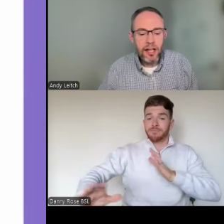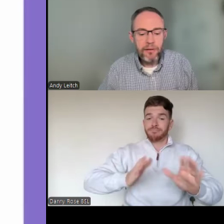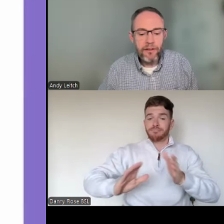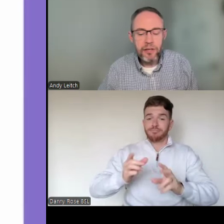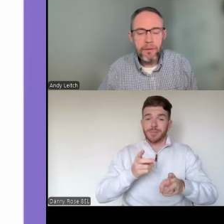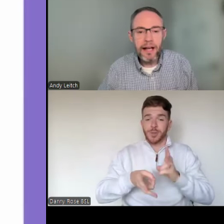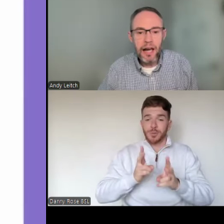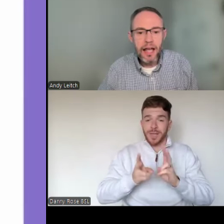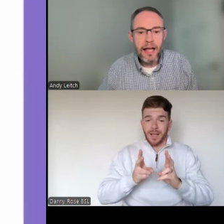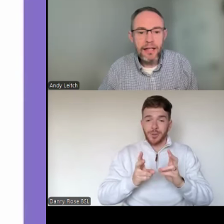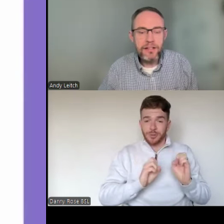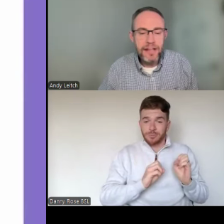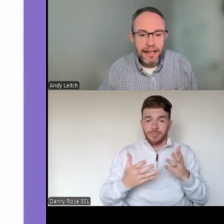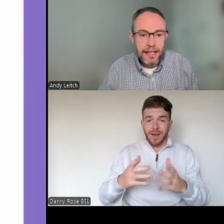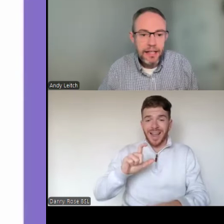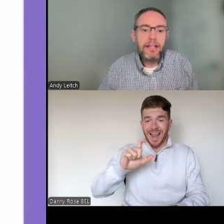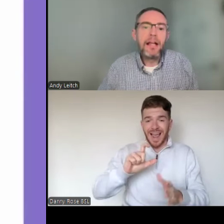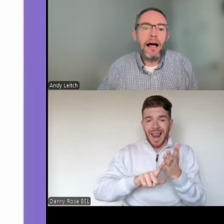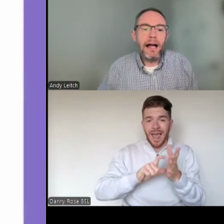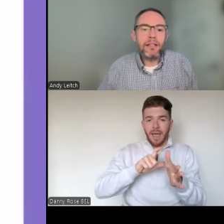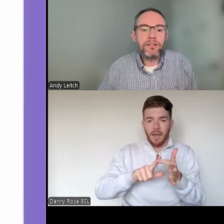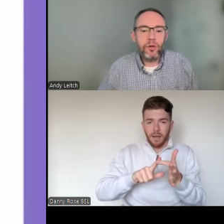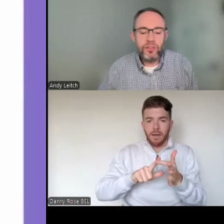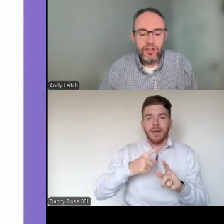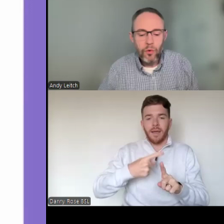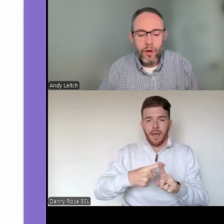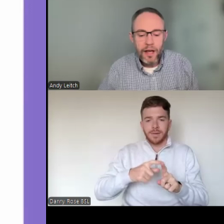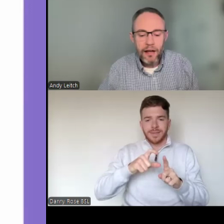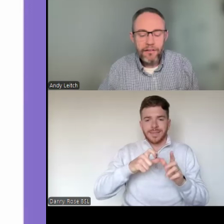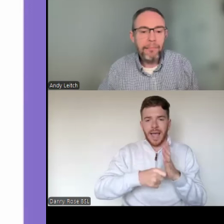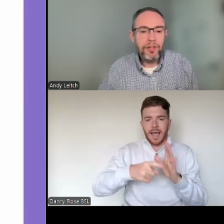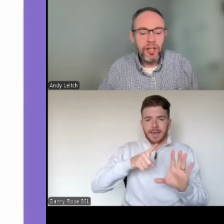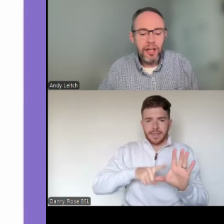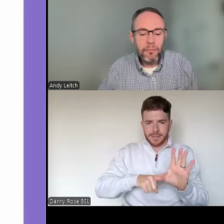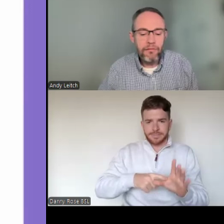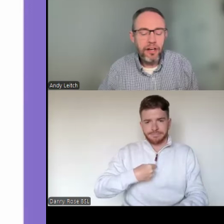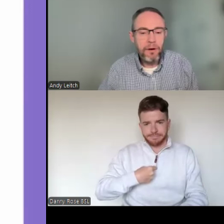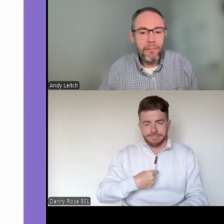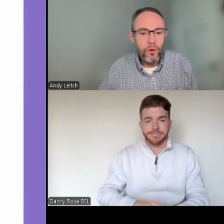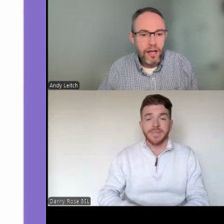kindly provided by Claire and Danny. Also we have captioning provided by Maria,